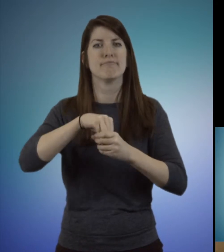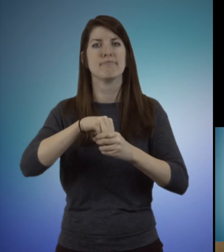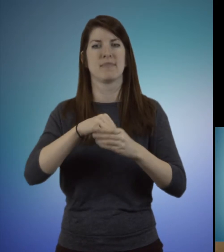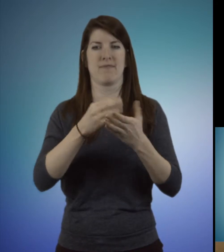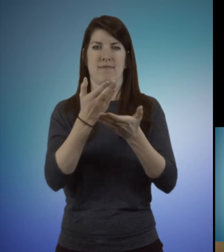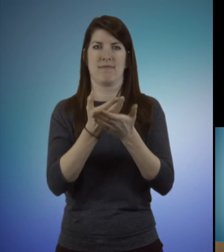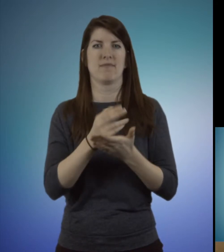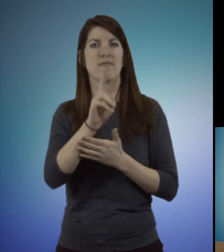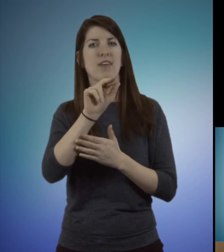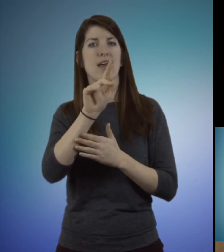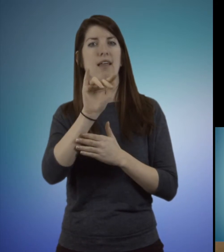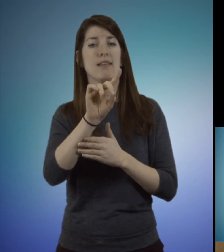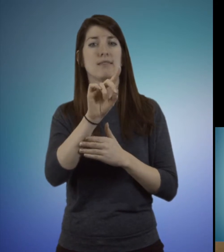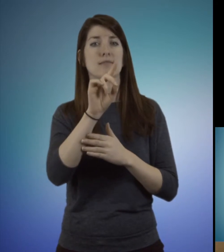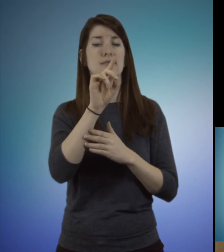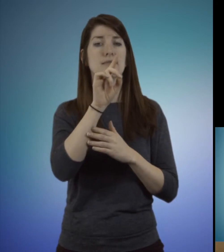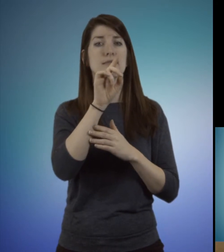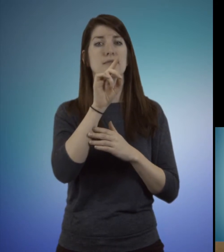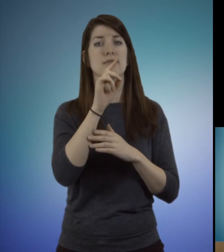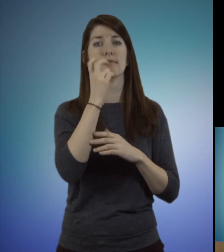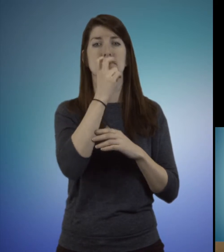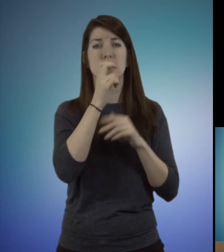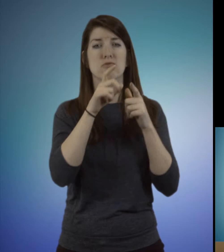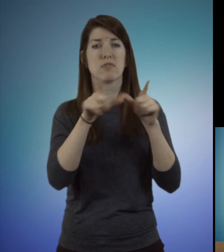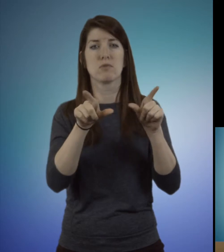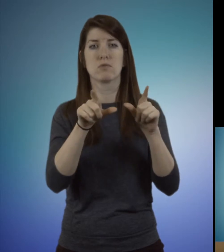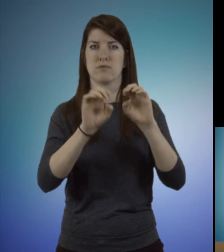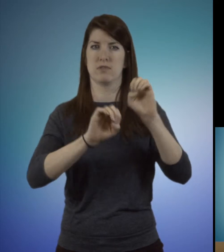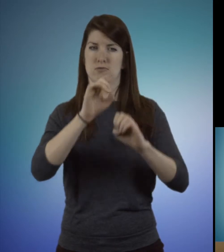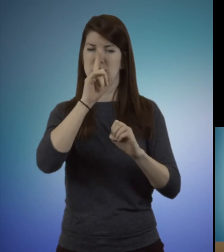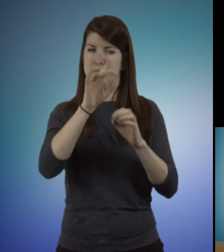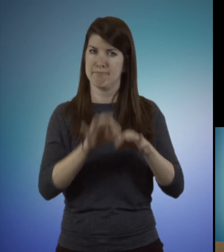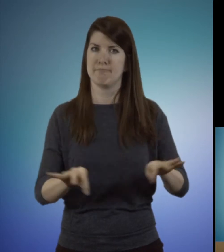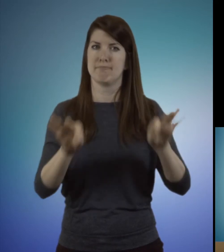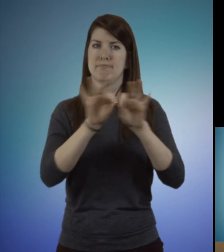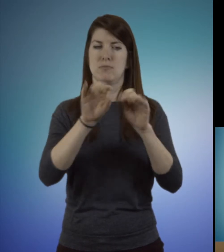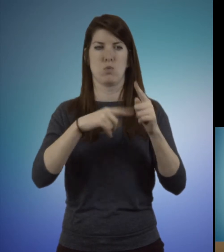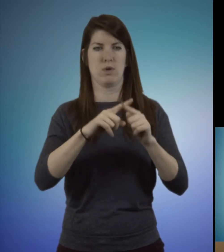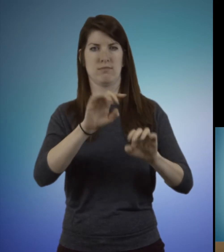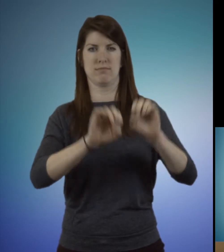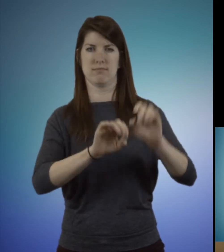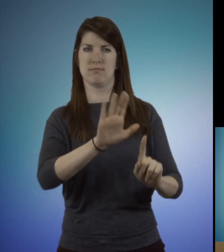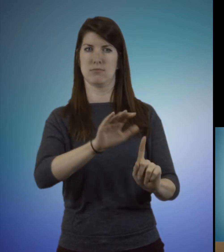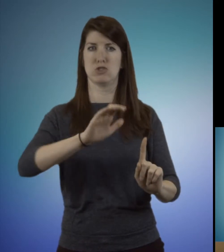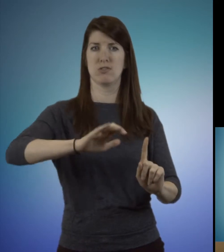and language evaluation is very pertinent when evaluating your child's communication skills at this age.